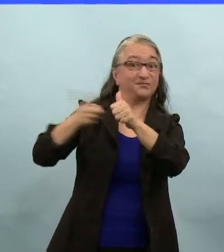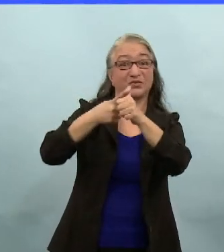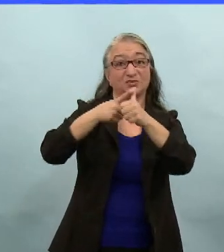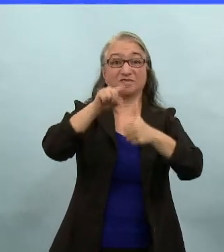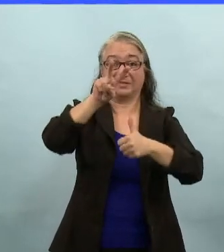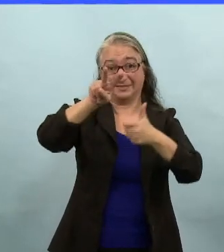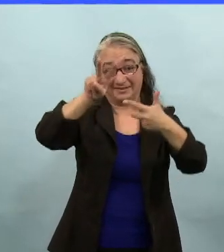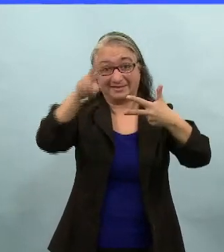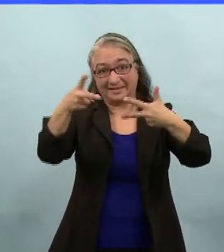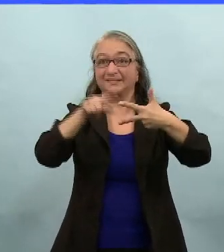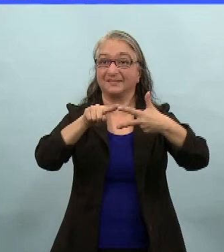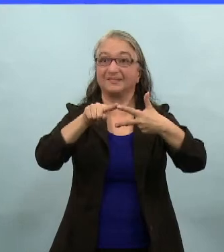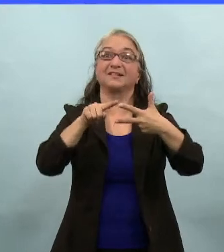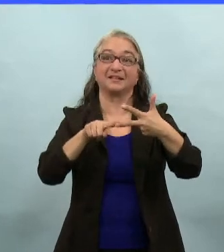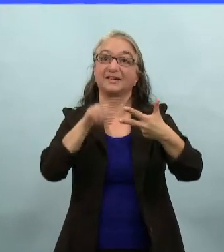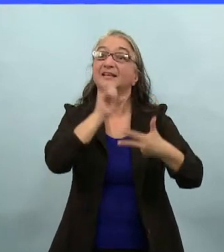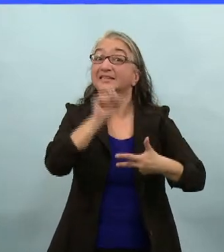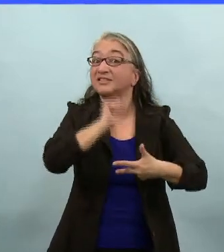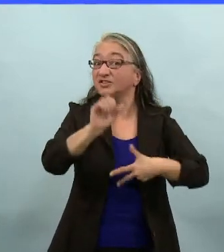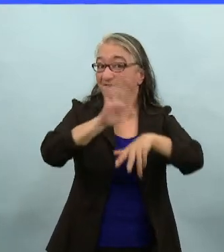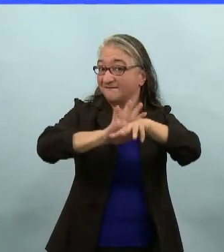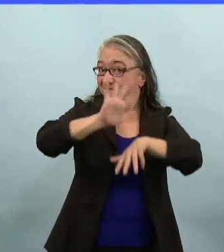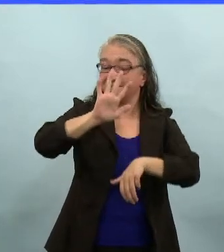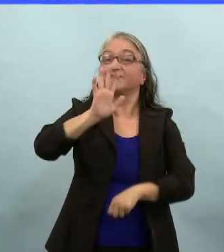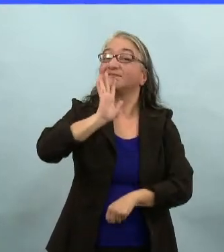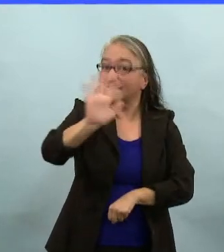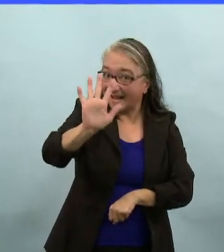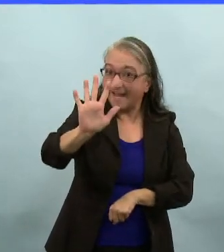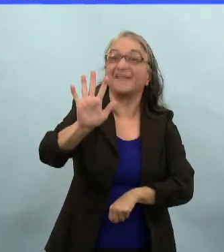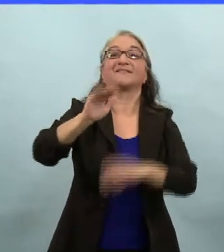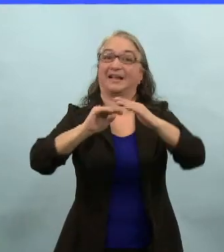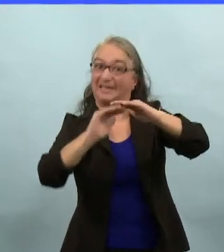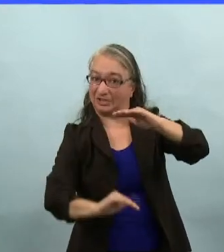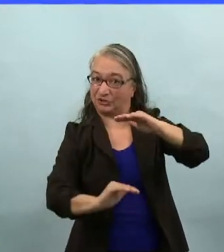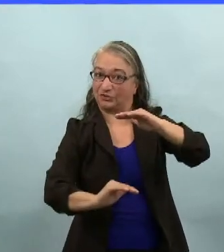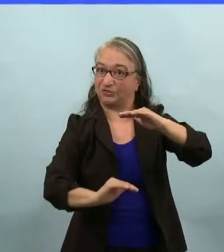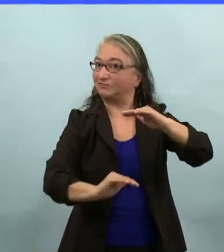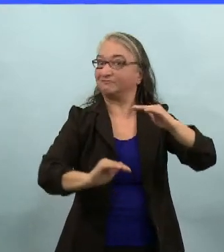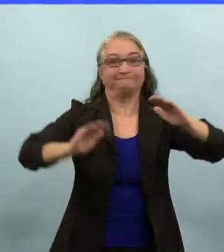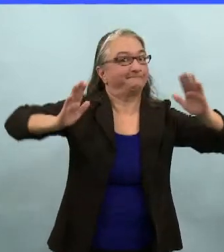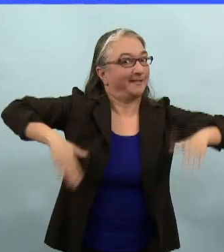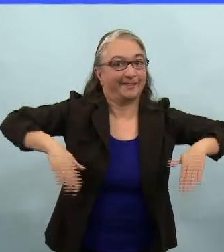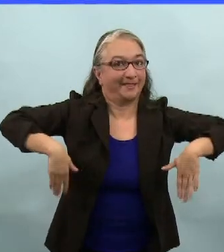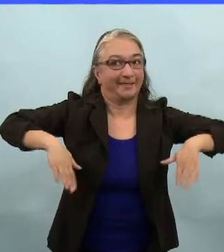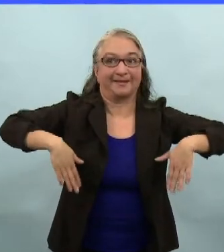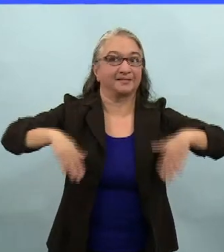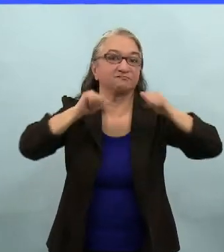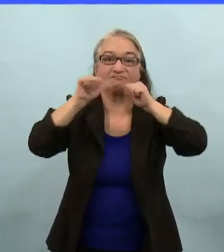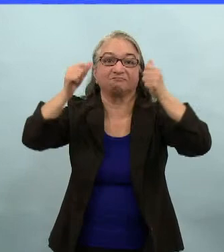in this under five age group as it did with older children or adults so they have announced